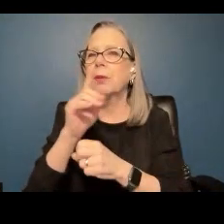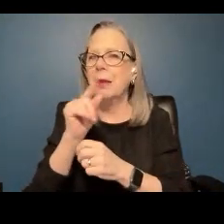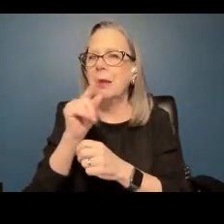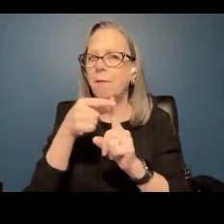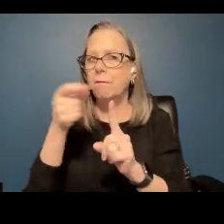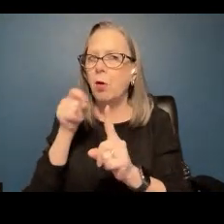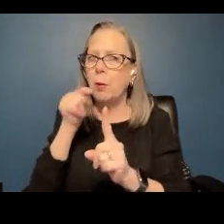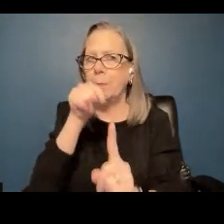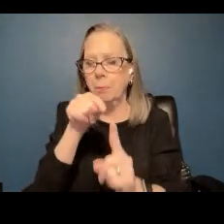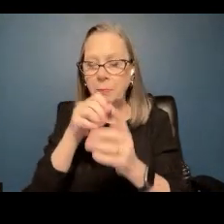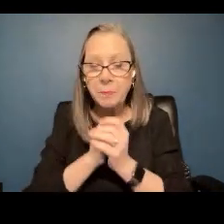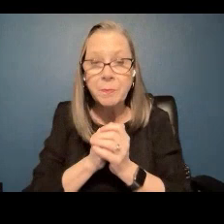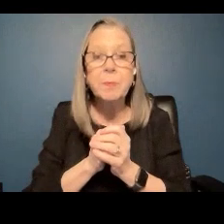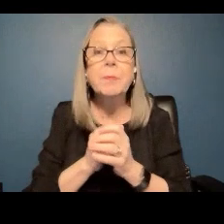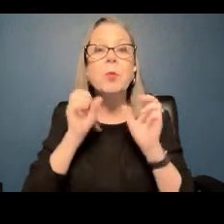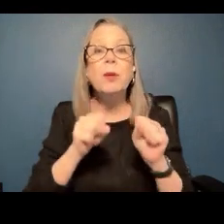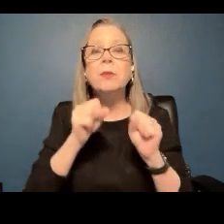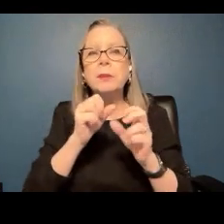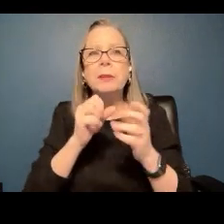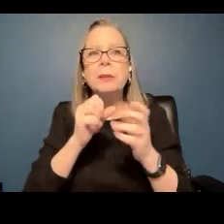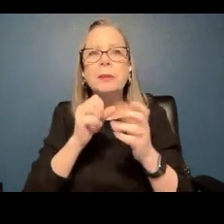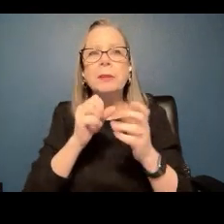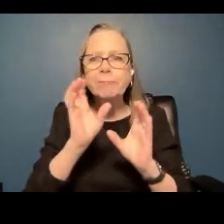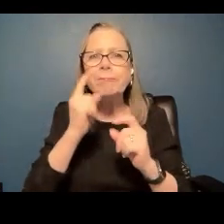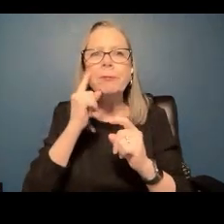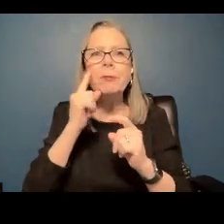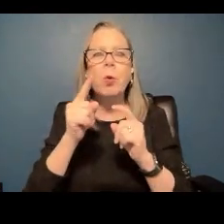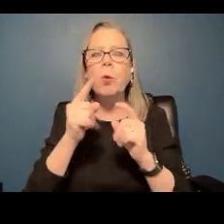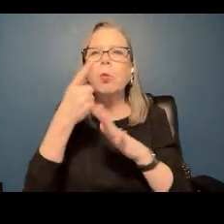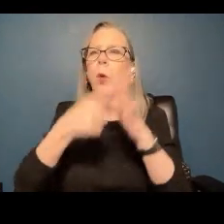We can look for definitions in a variety of places at the highest level through